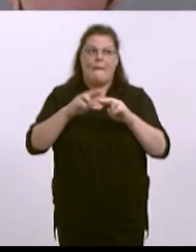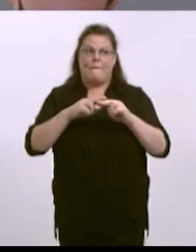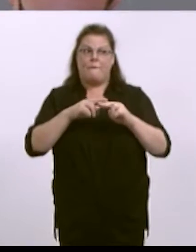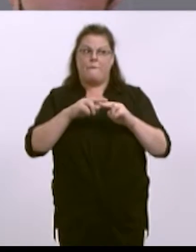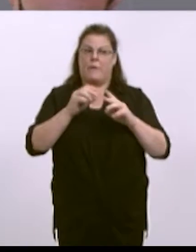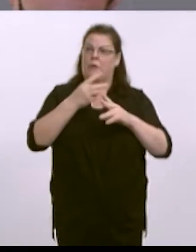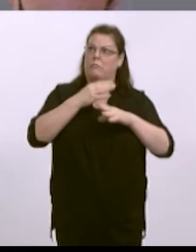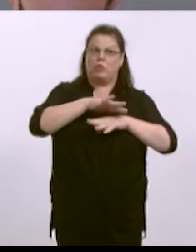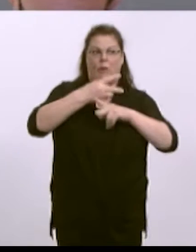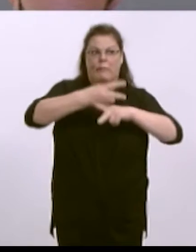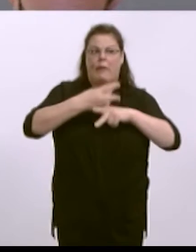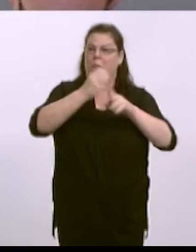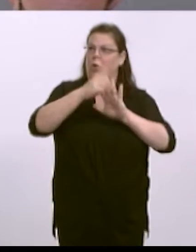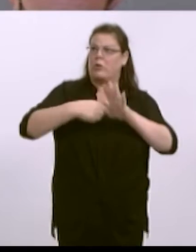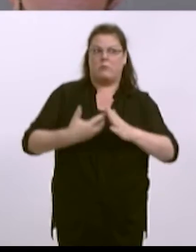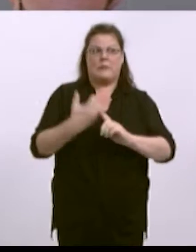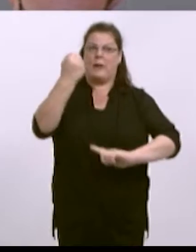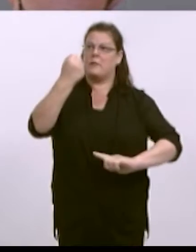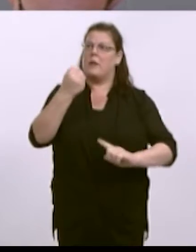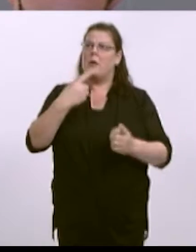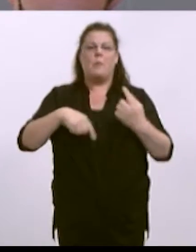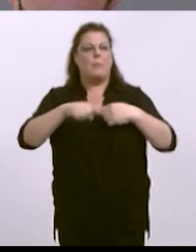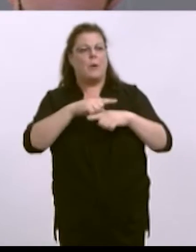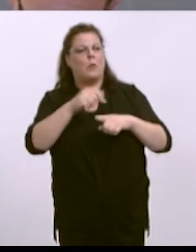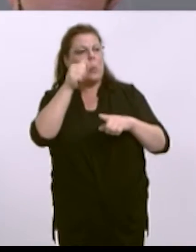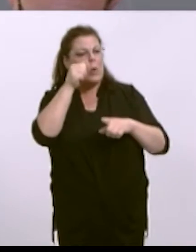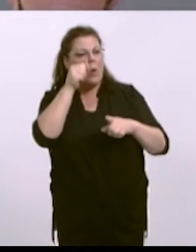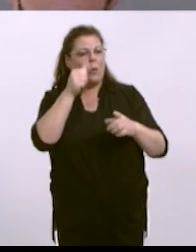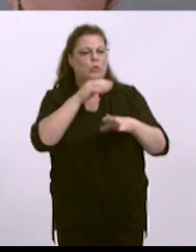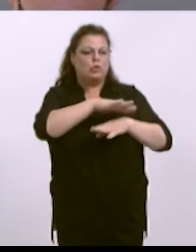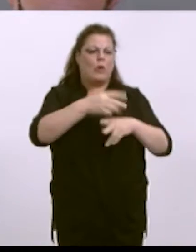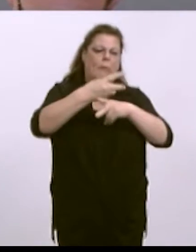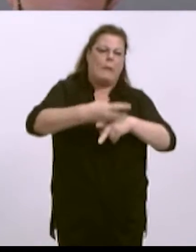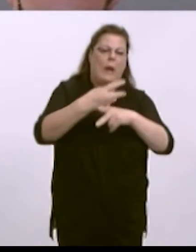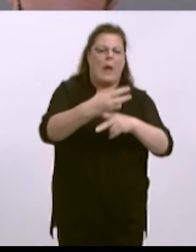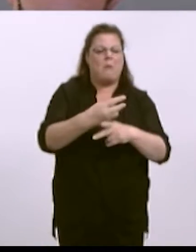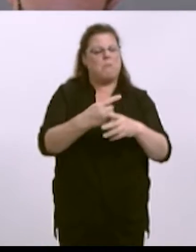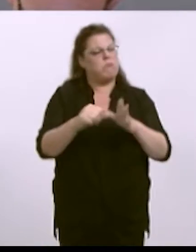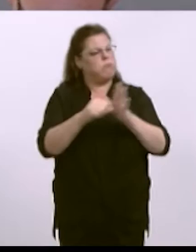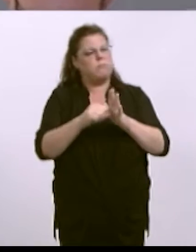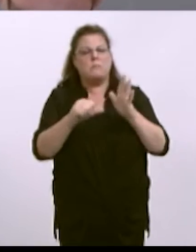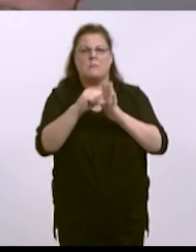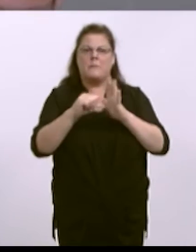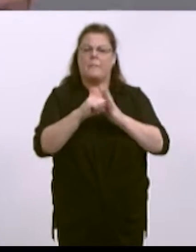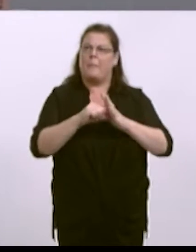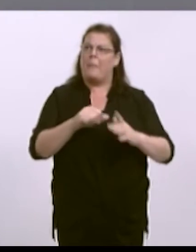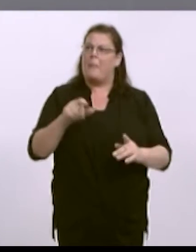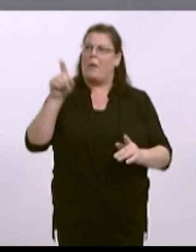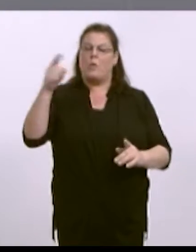in fairness, First Minister, because as I said, all parties recognised going into the election that childcare was a huge issue. Your offer is the offer that will be implemented